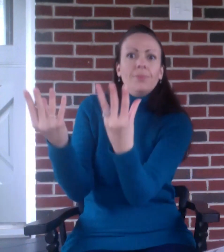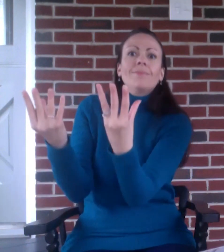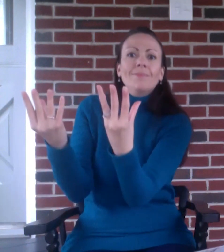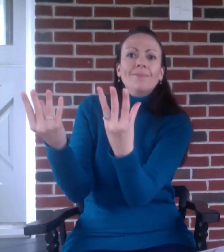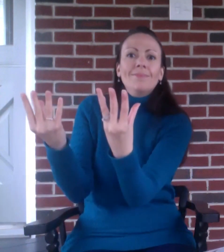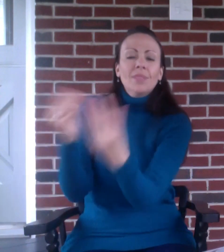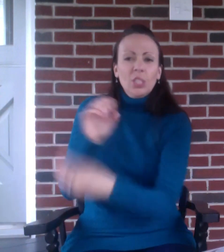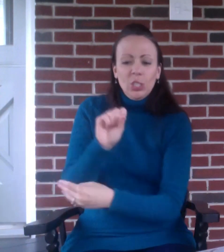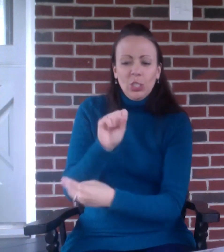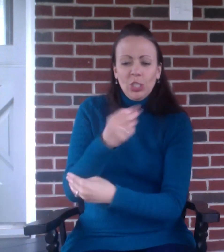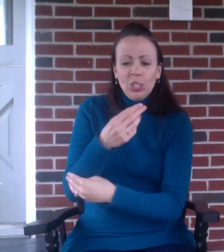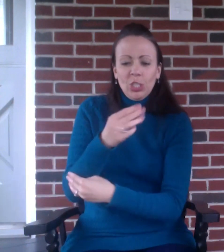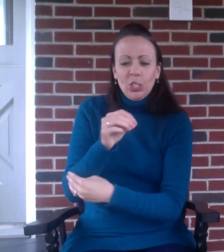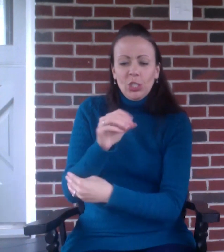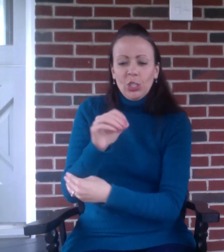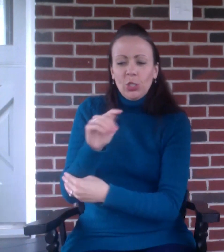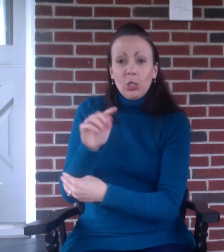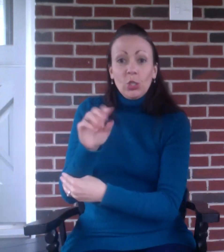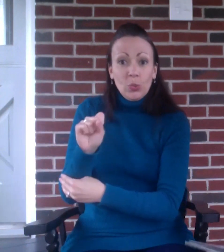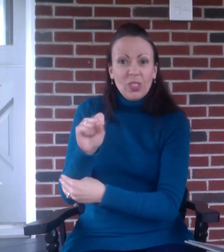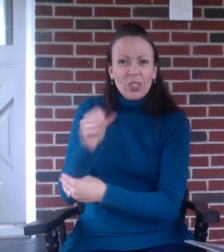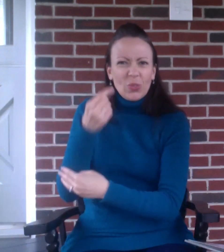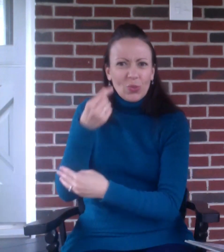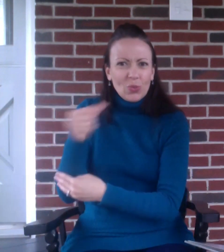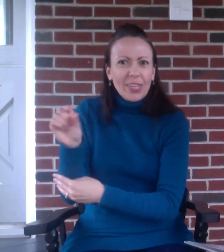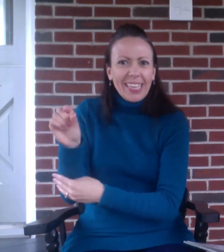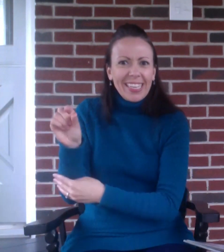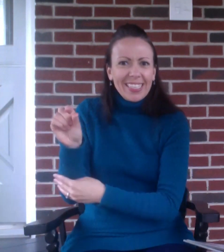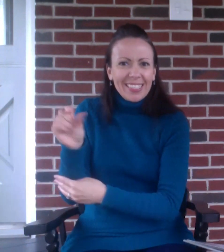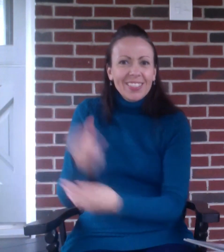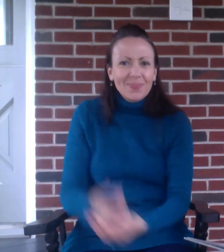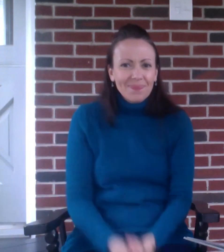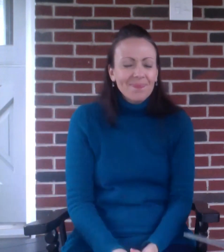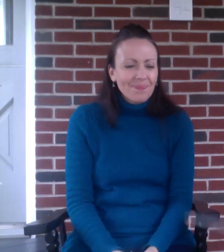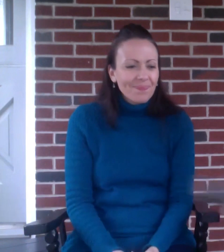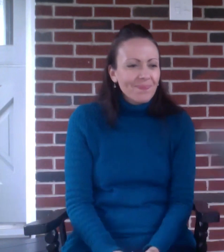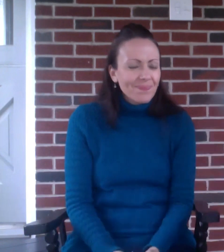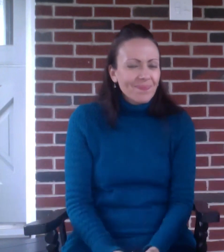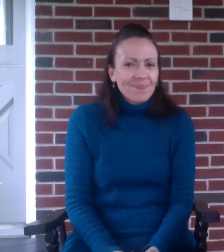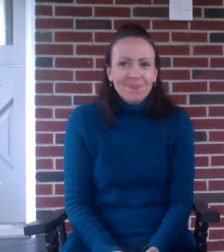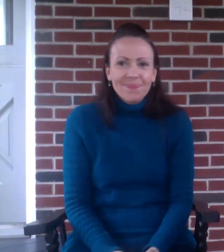You can see the two birds, remember it's the male and the female, came.